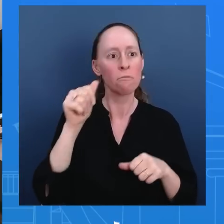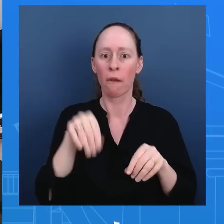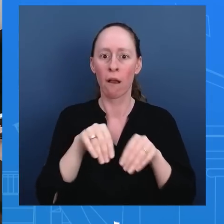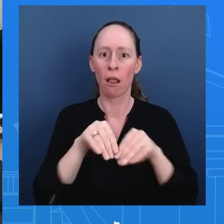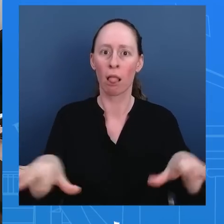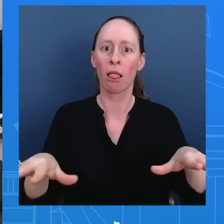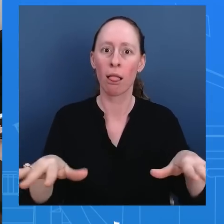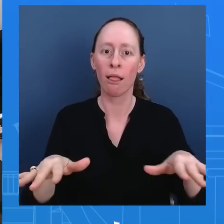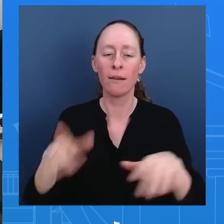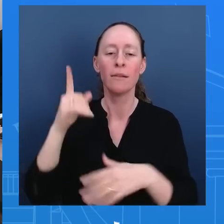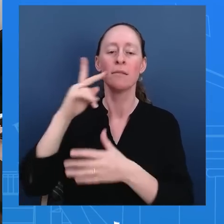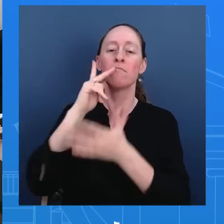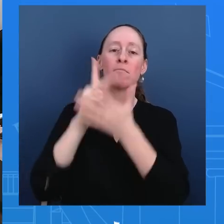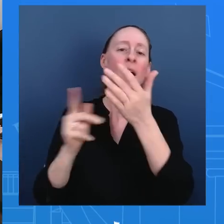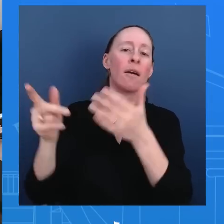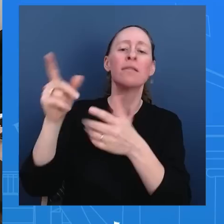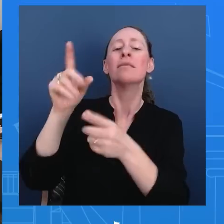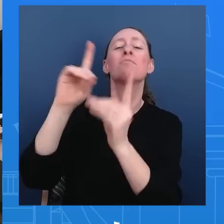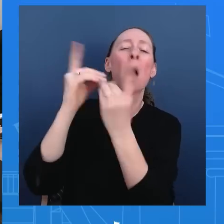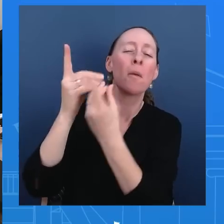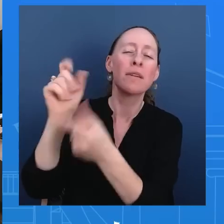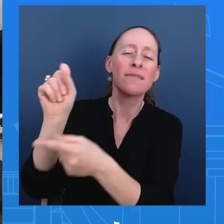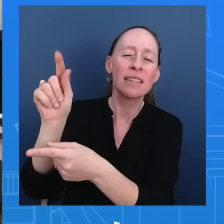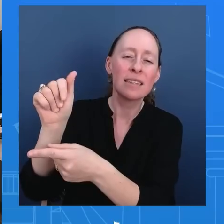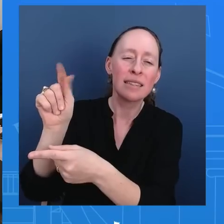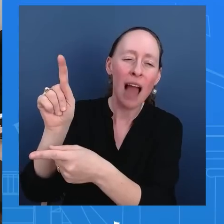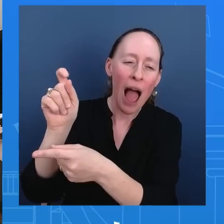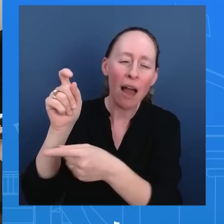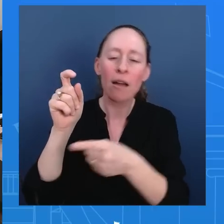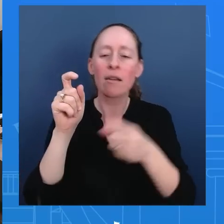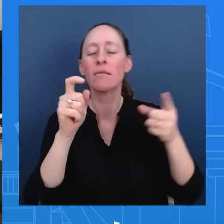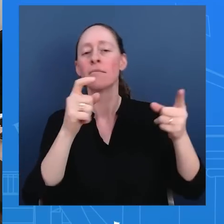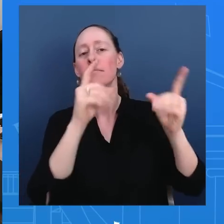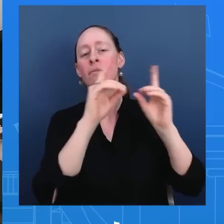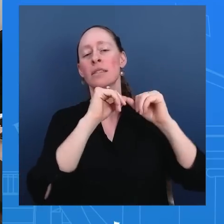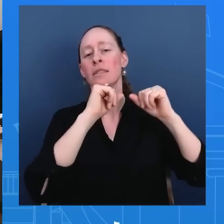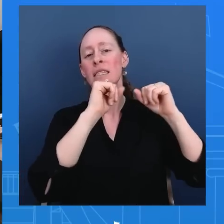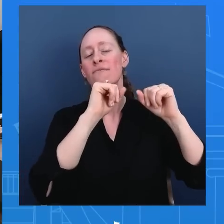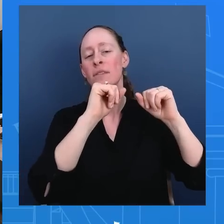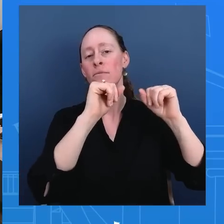this Air National Guard leak from -- from a year ago on Discord; the investigation into Rob Malley.